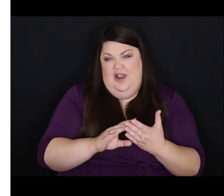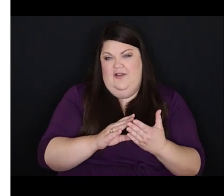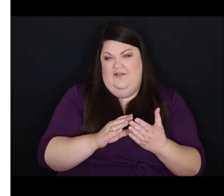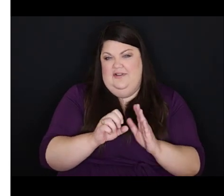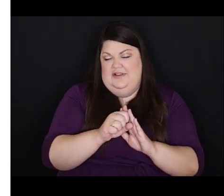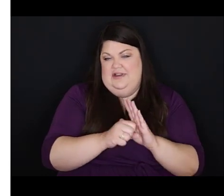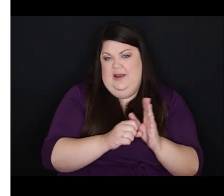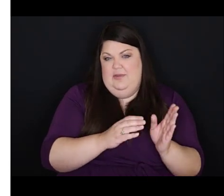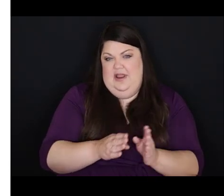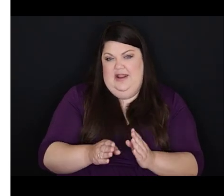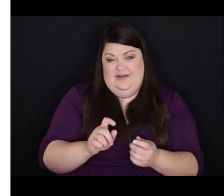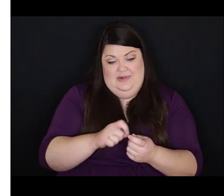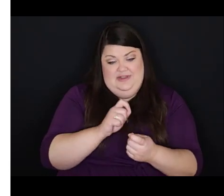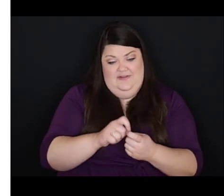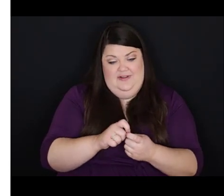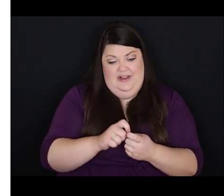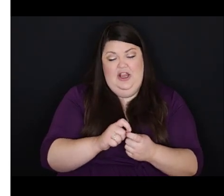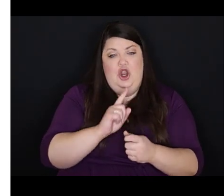specifically Assurance 3(b).